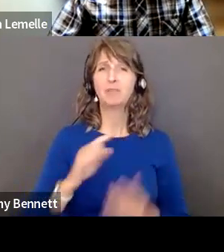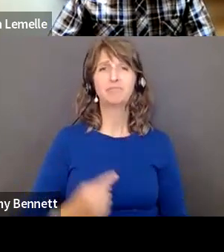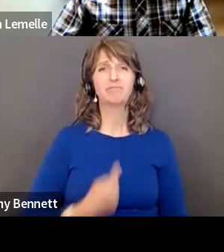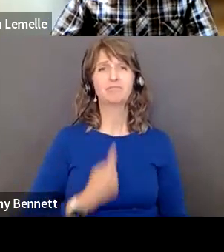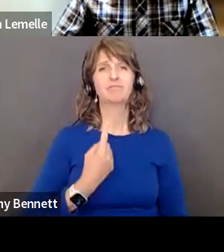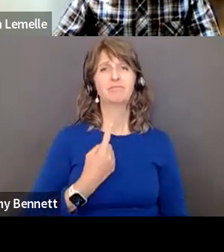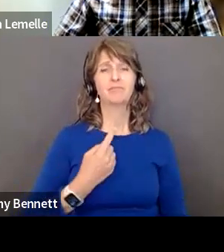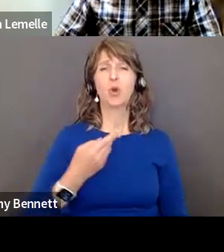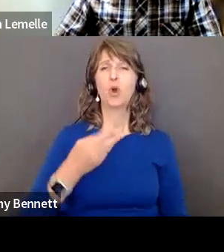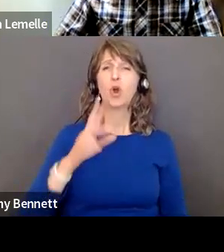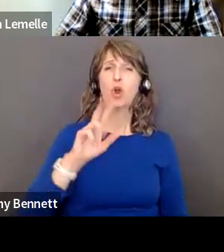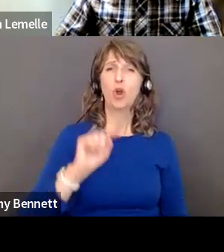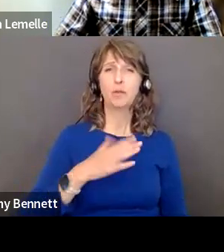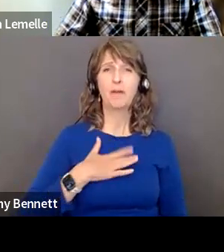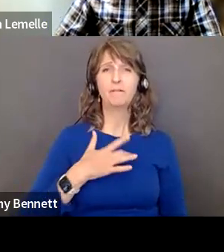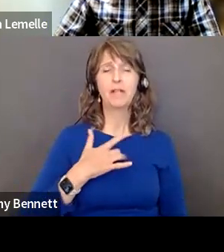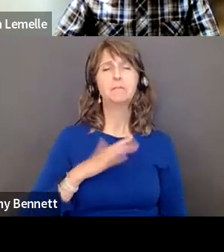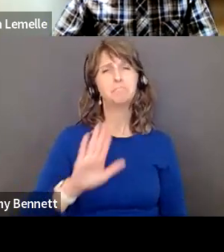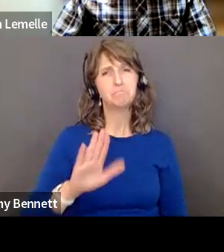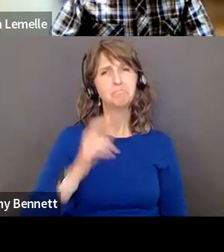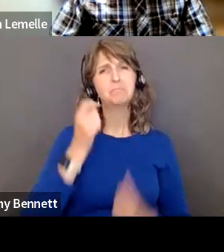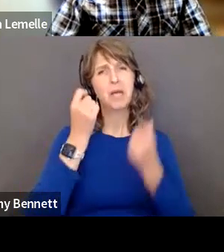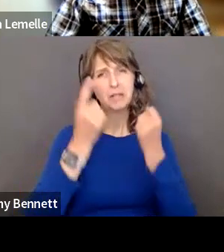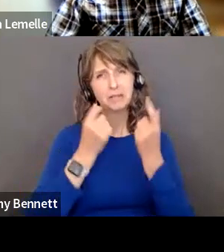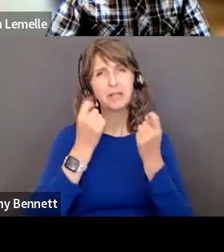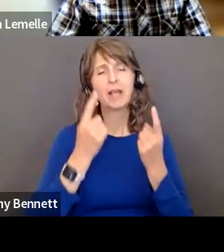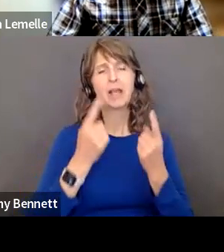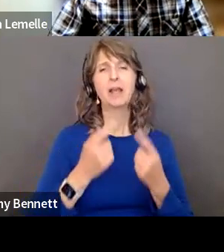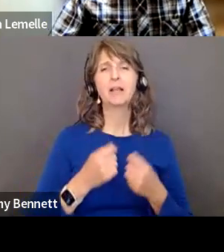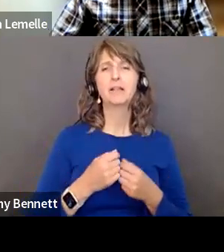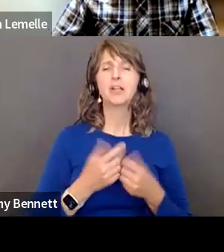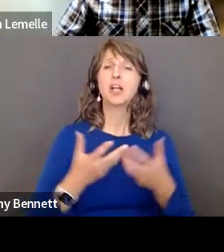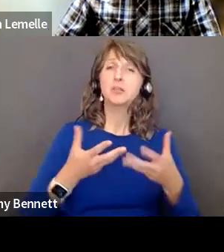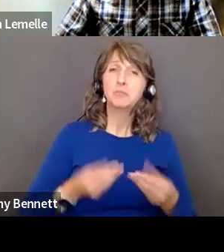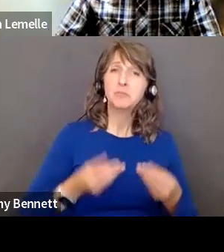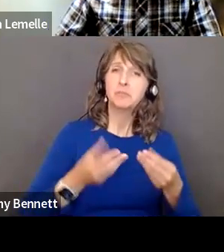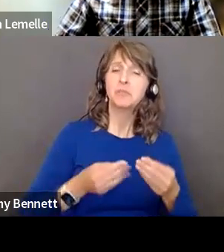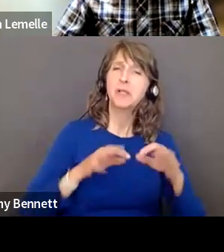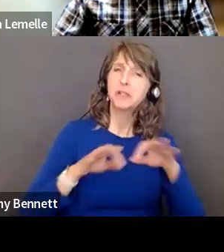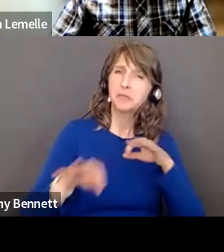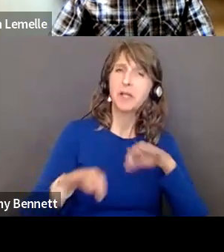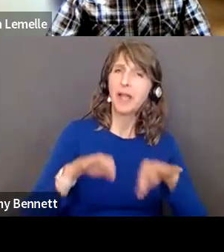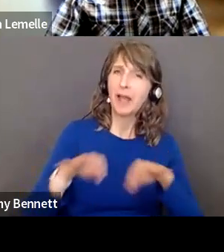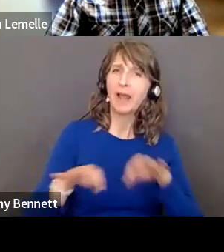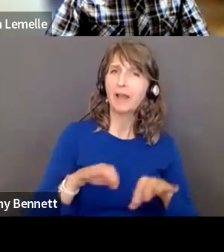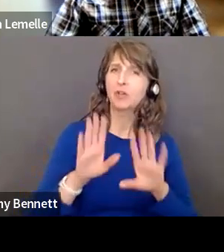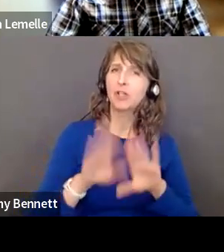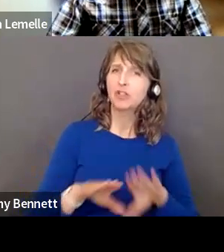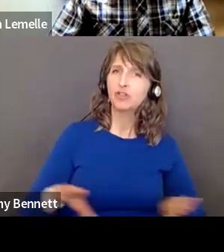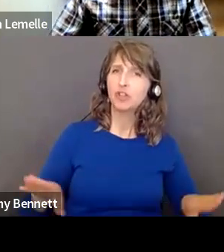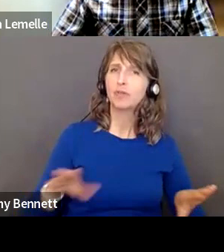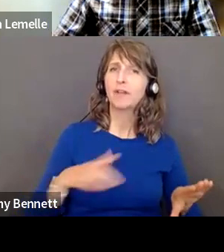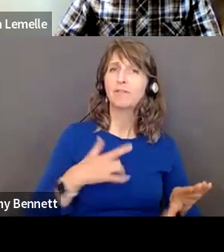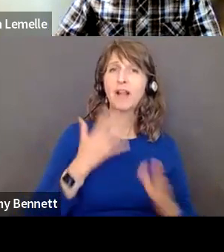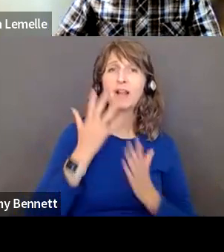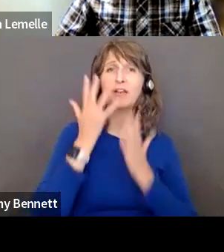And just be gentle with them, but also help them understand what's going on. So they won't be a bears throughout their entire.